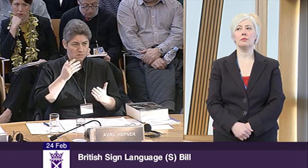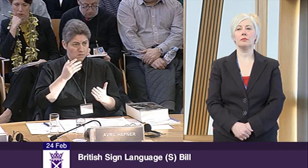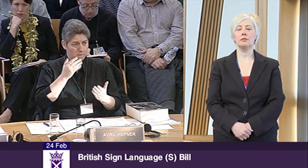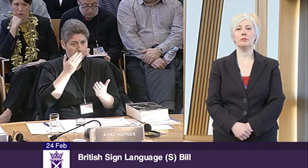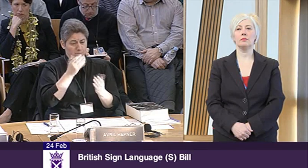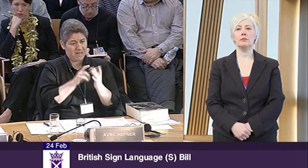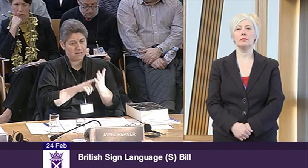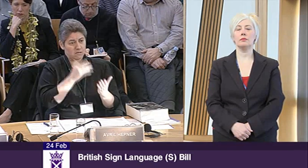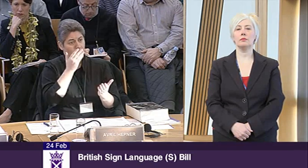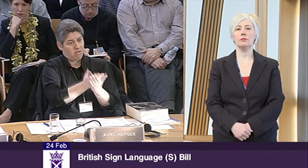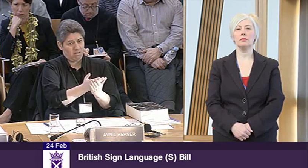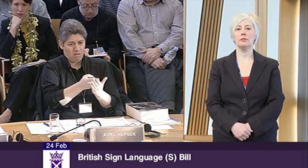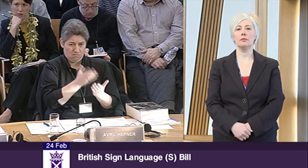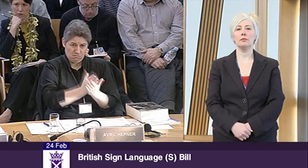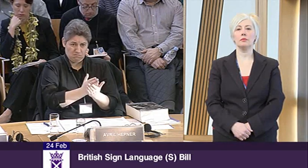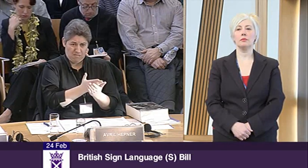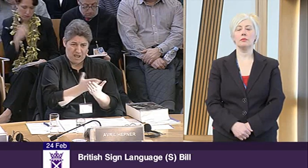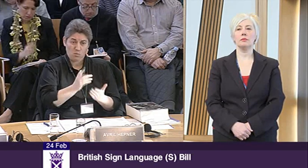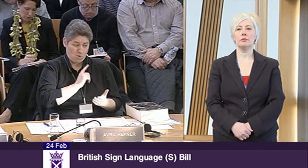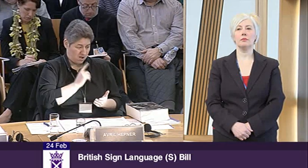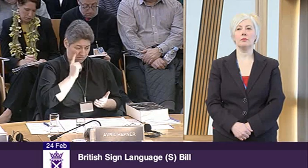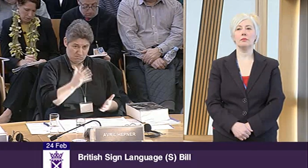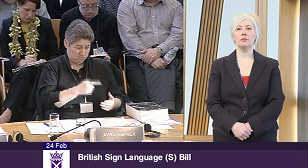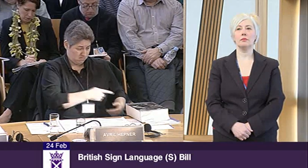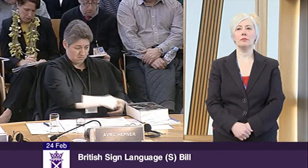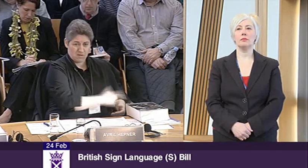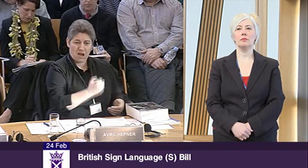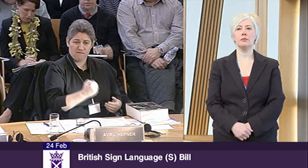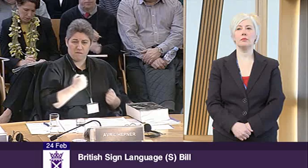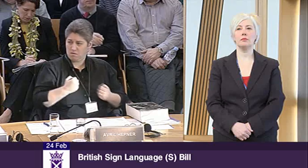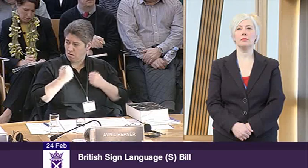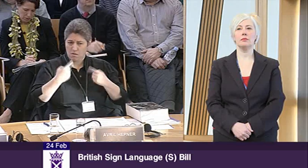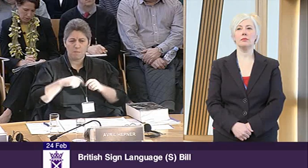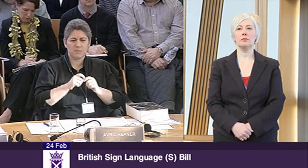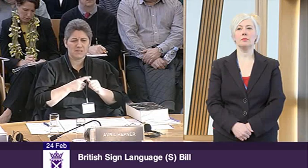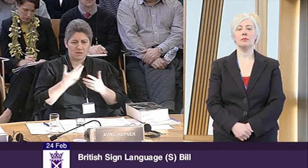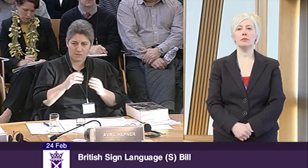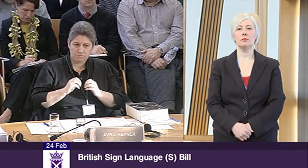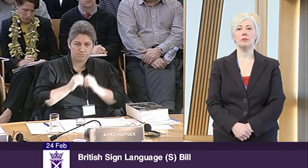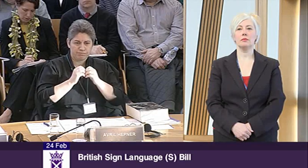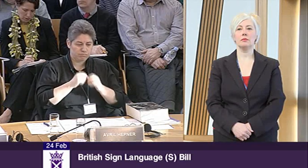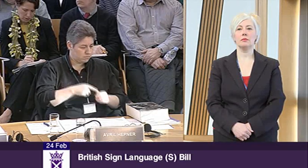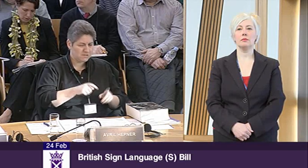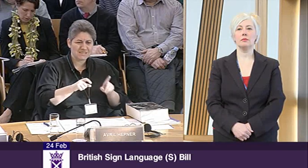the language. As members will have become very well aware, BSL is a language. Many years